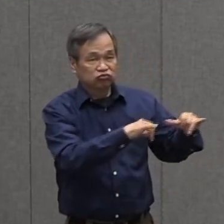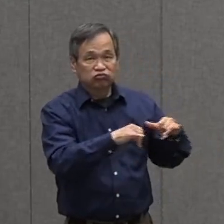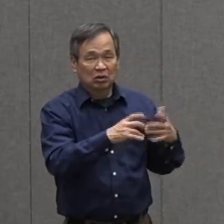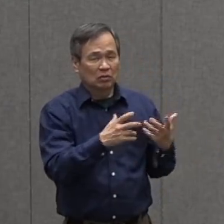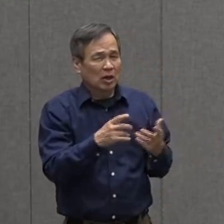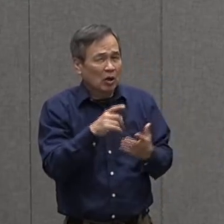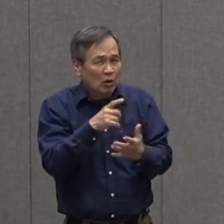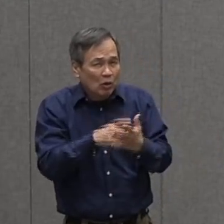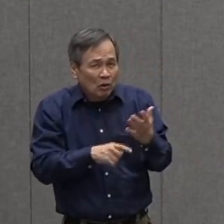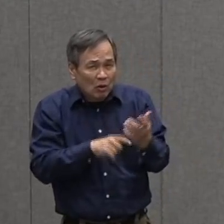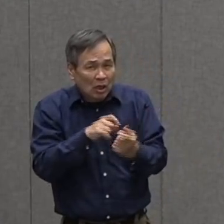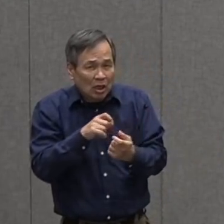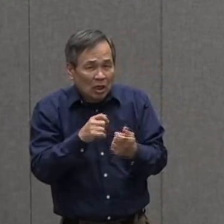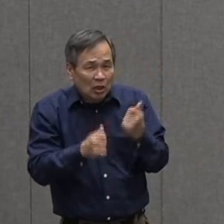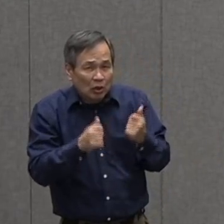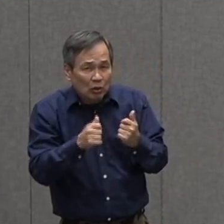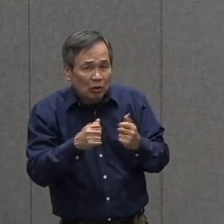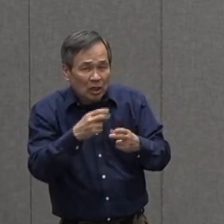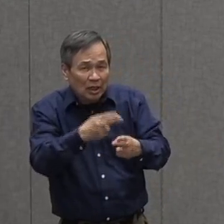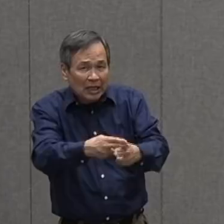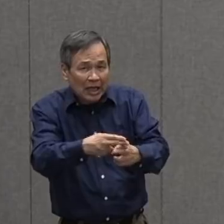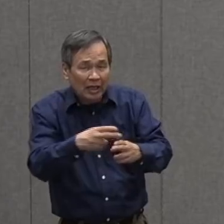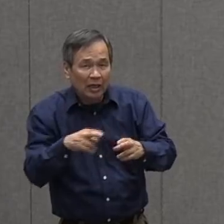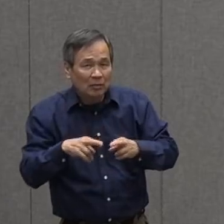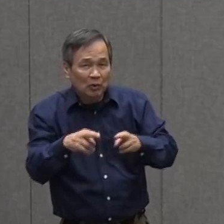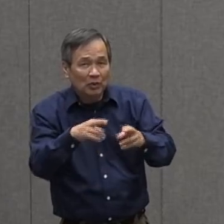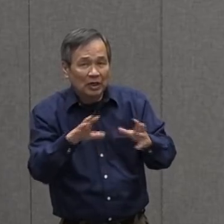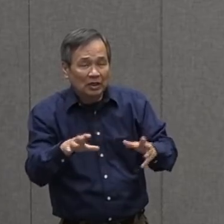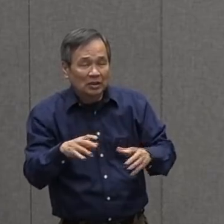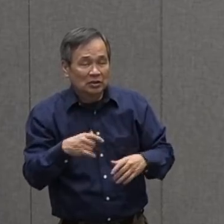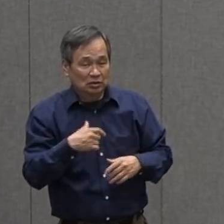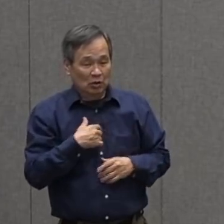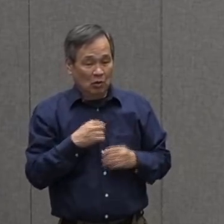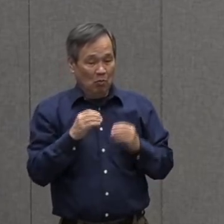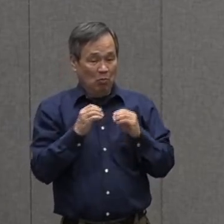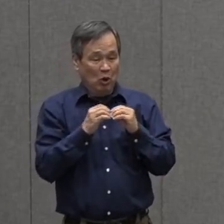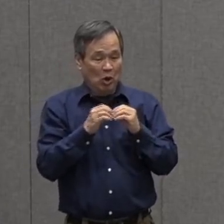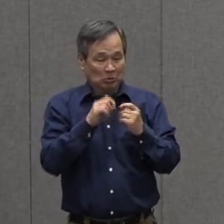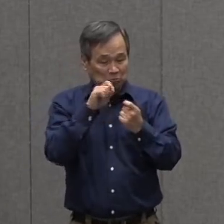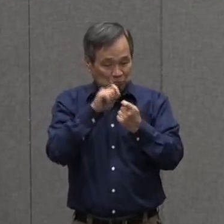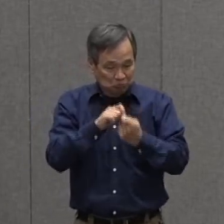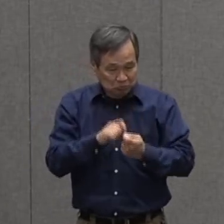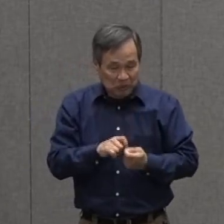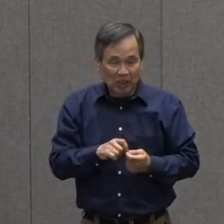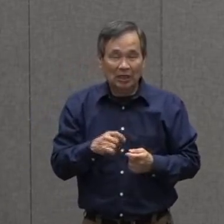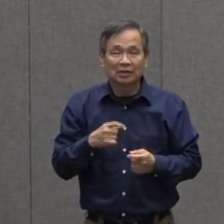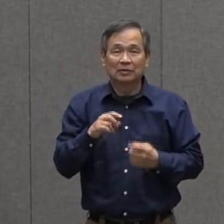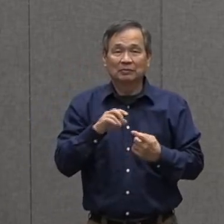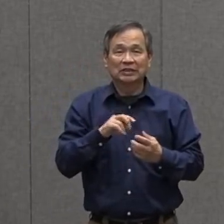So that's not quite as specific. If I wanted to be more specific, i could say the Rio Grande.